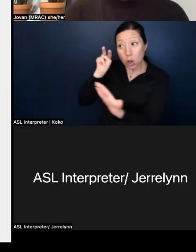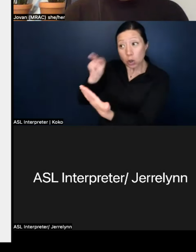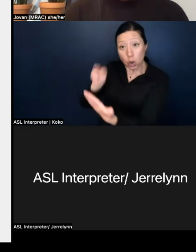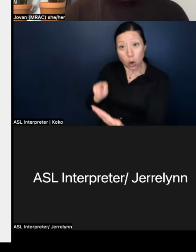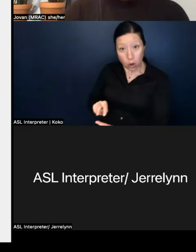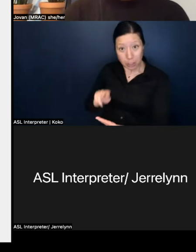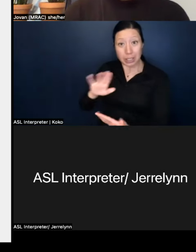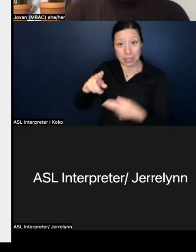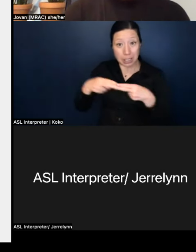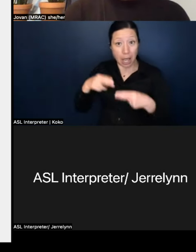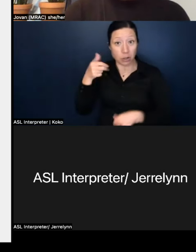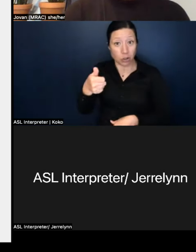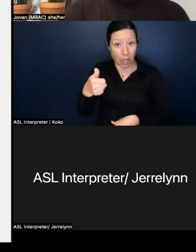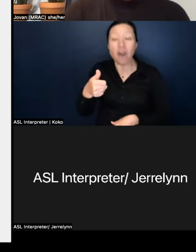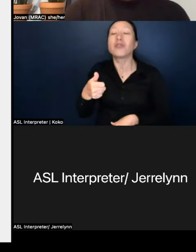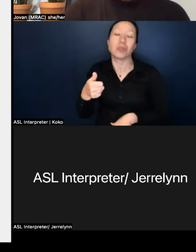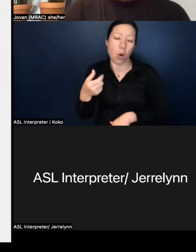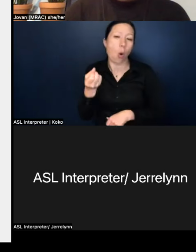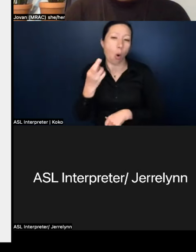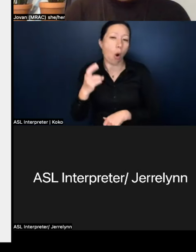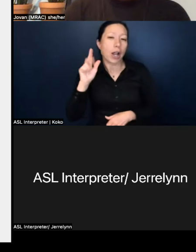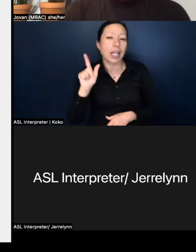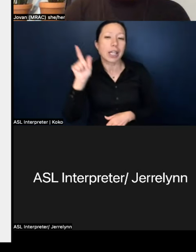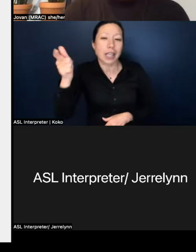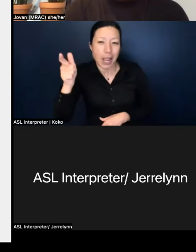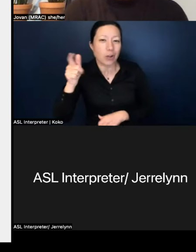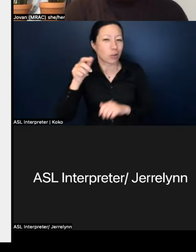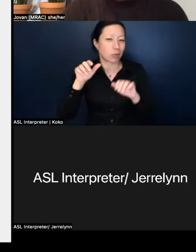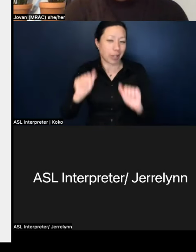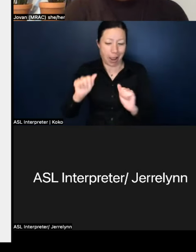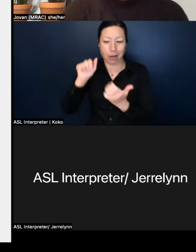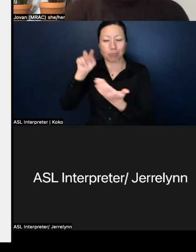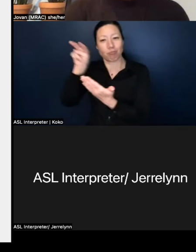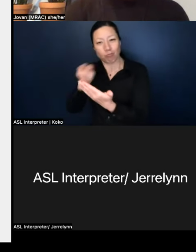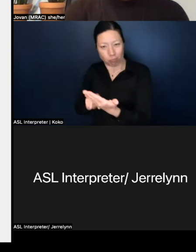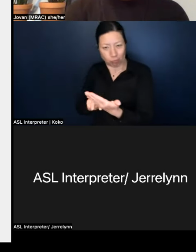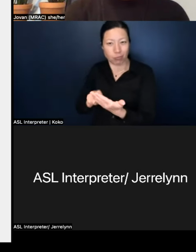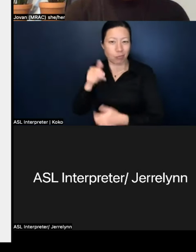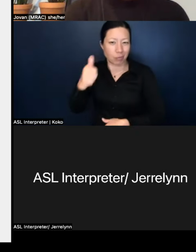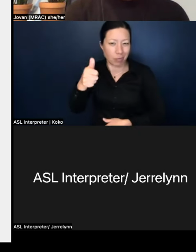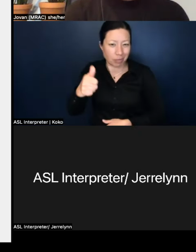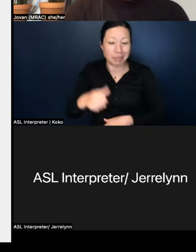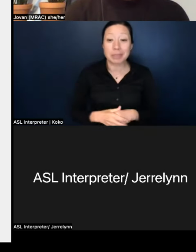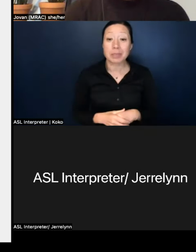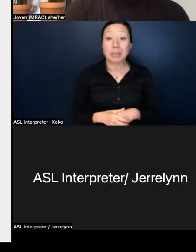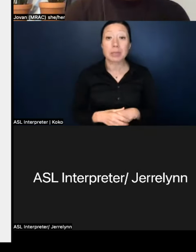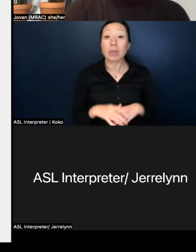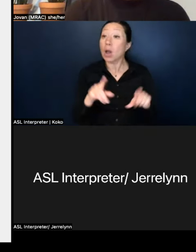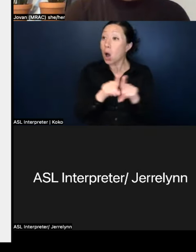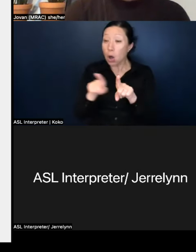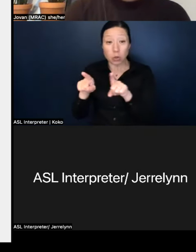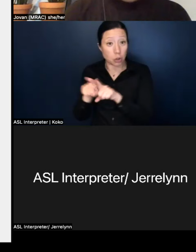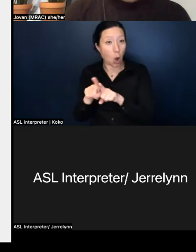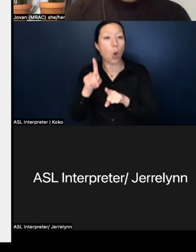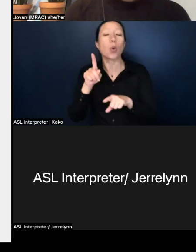you're welcome to do that as well. I will also be describing any visual elements out loud, that are on this presentation.